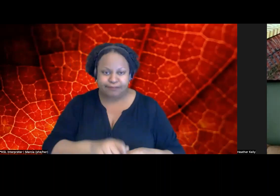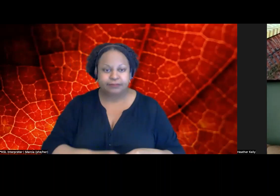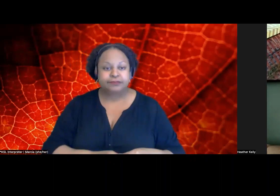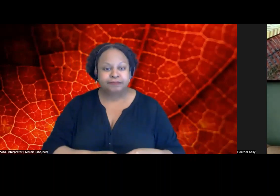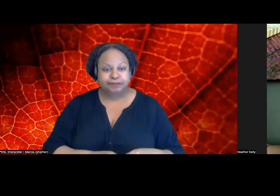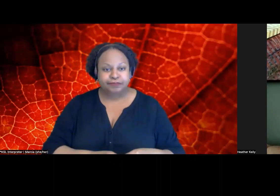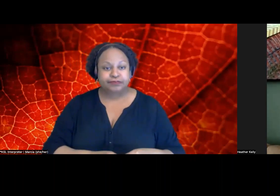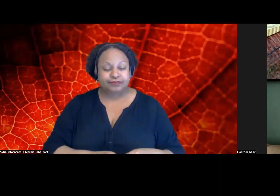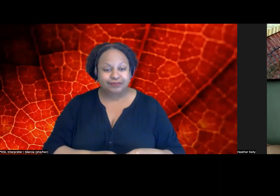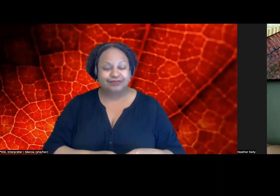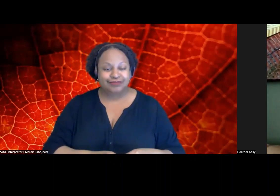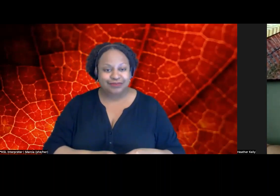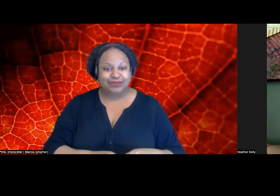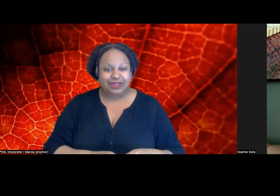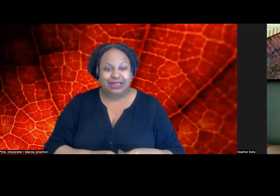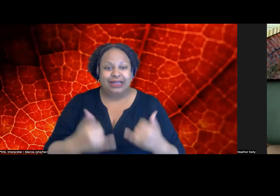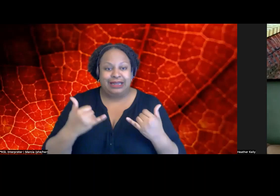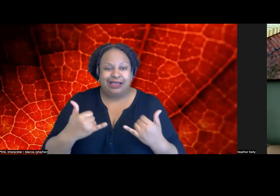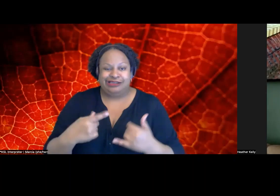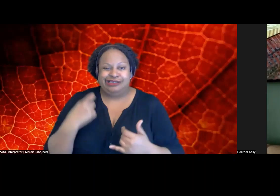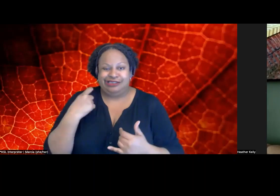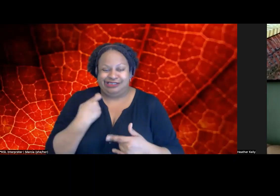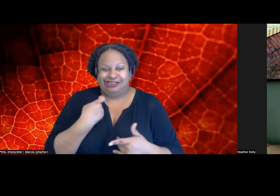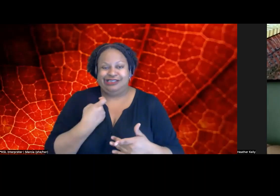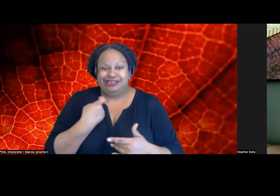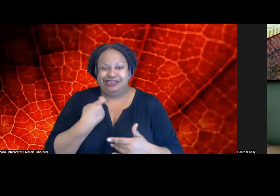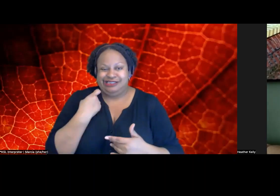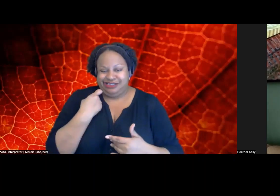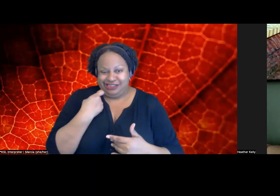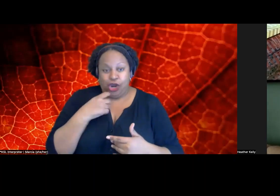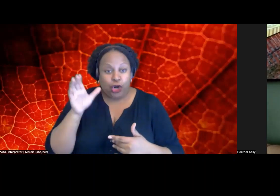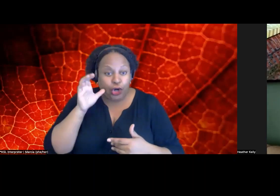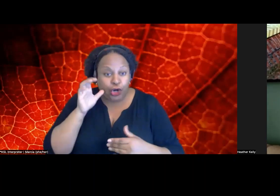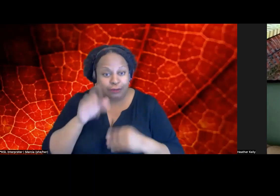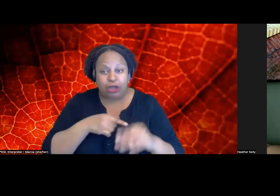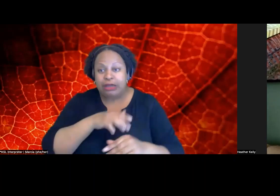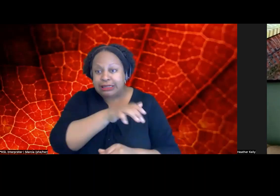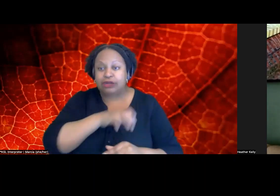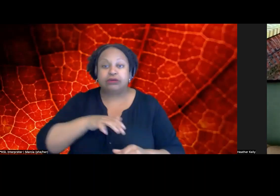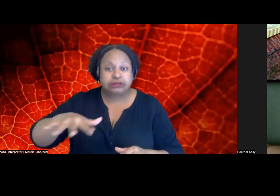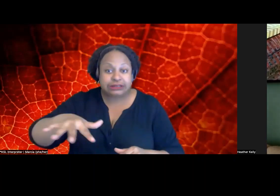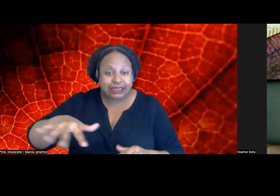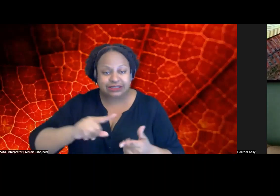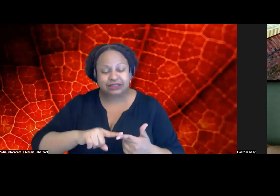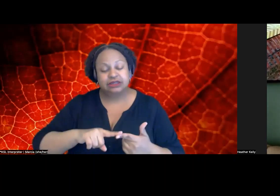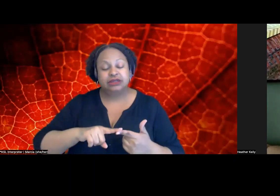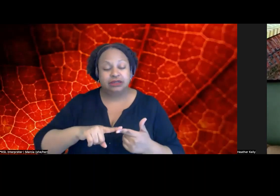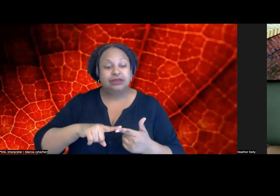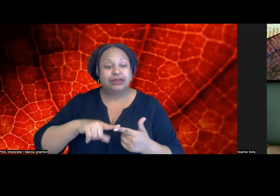And just prior, we learned how clinical sites, academic programs and accessibility offices